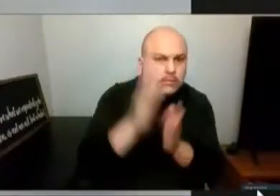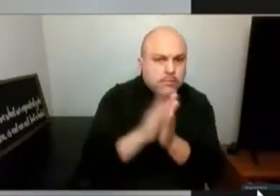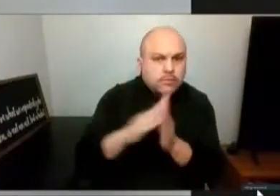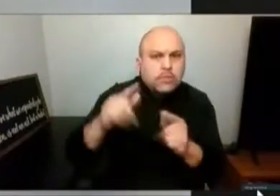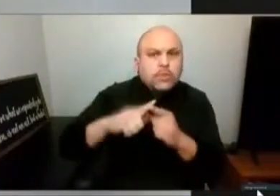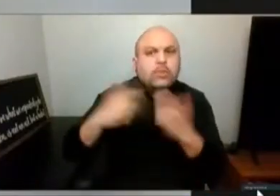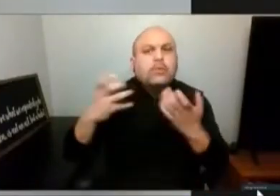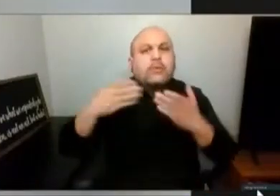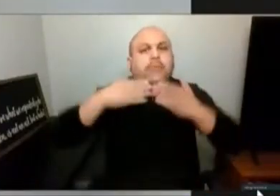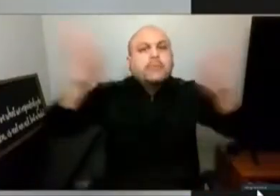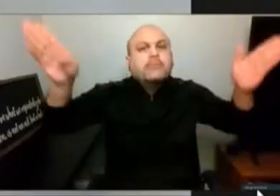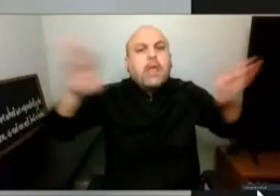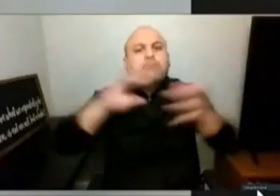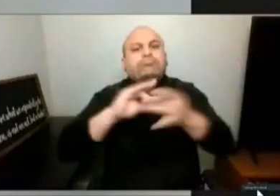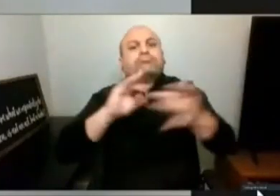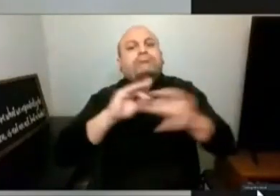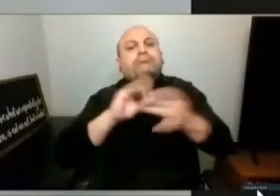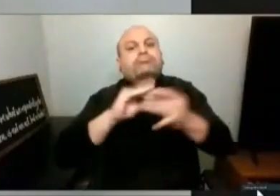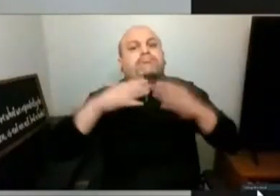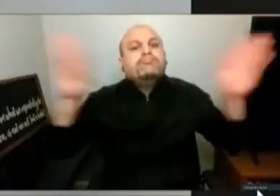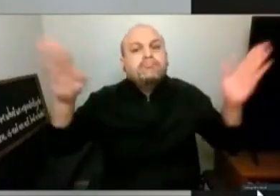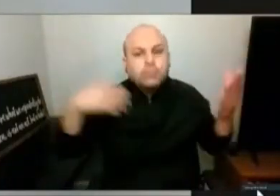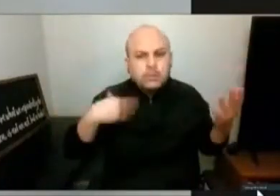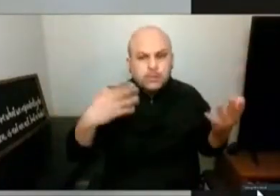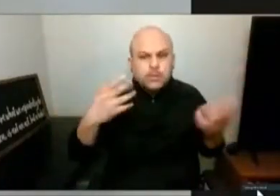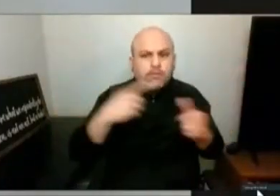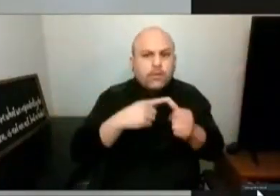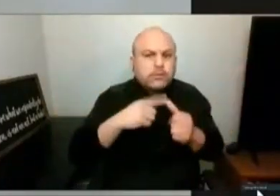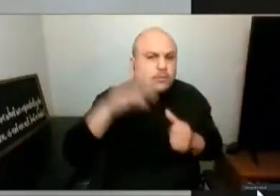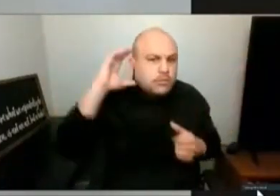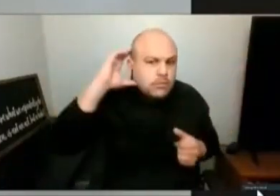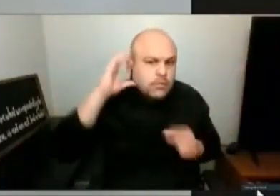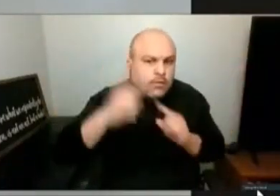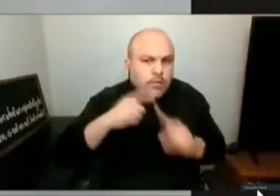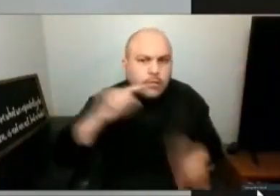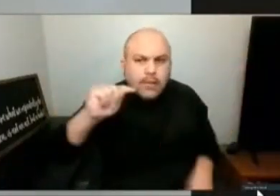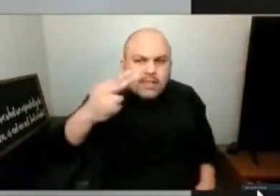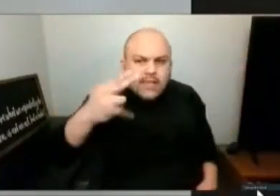First, we will hear from Miss Thea Monyae [spelled phonetically] from Health Equity Policy Group.